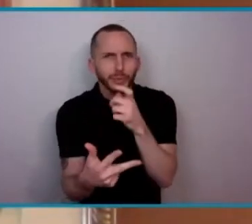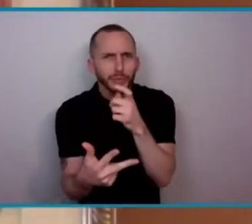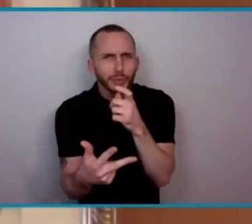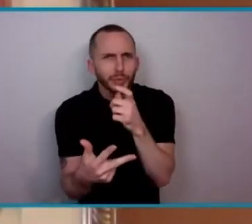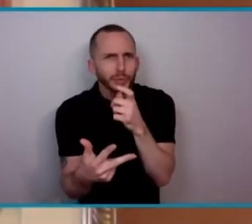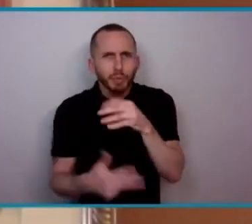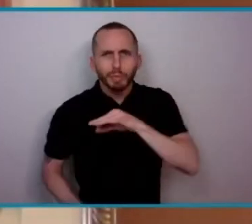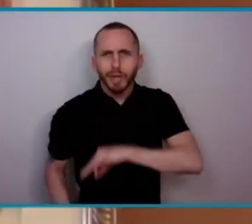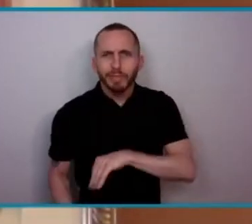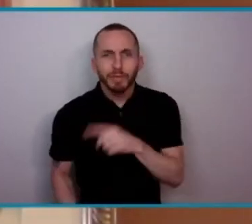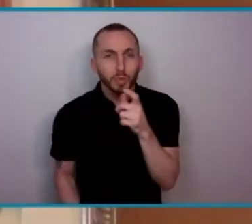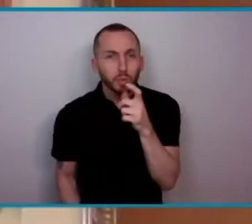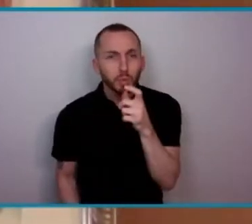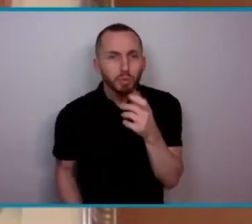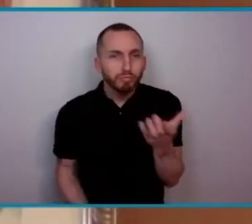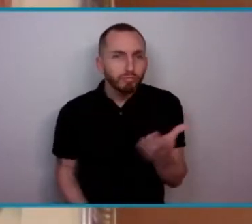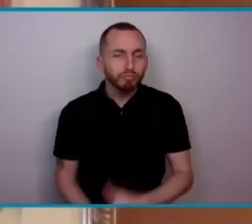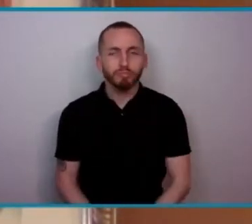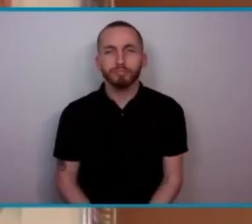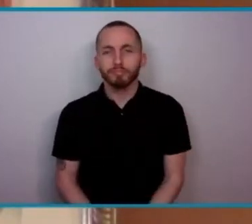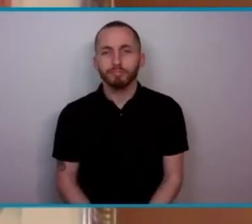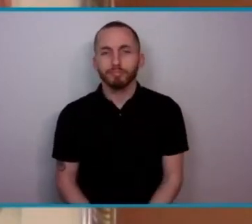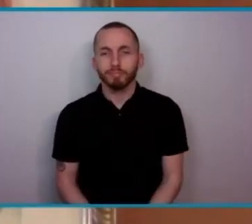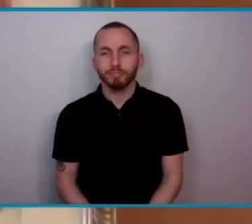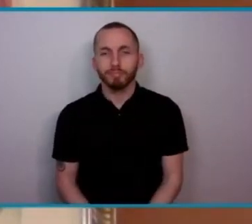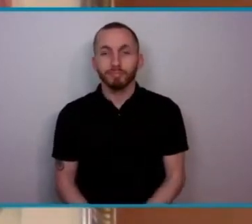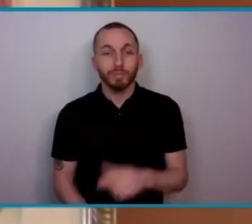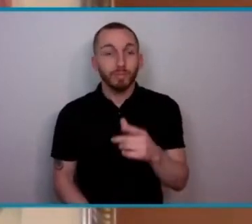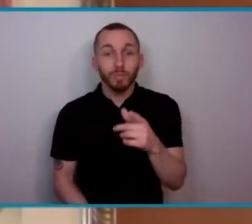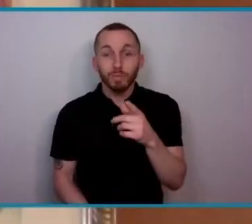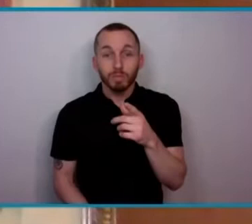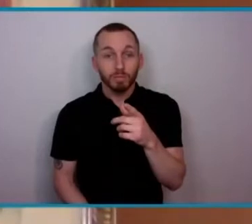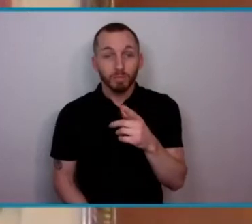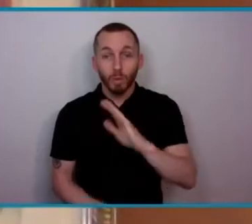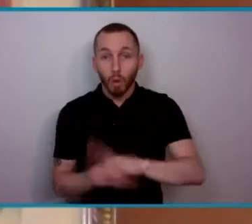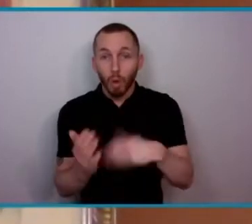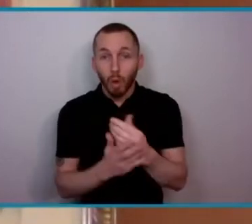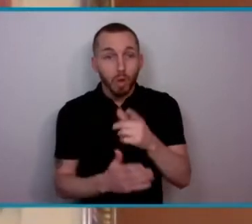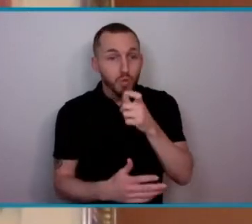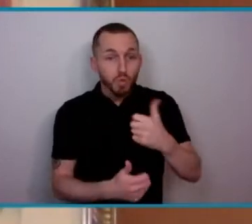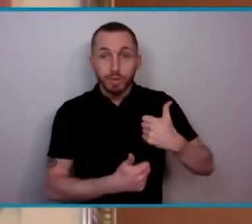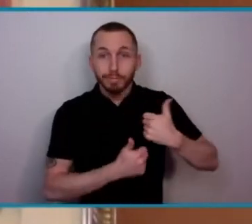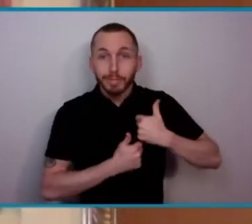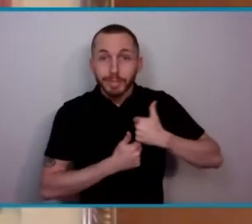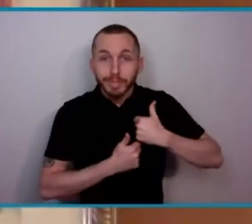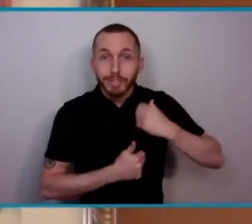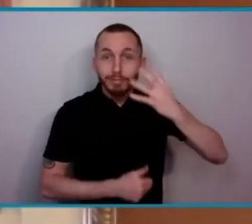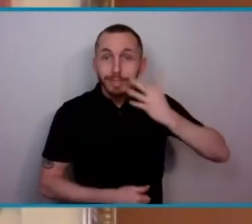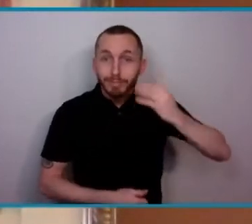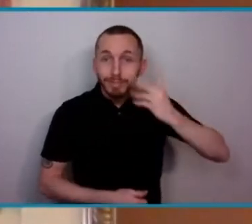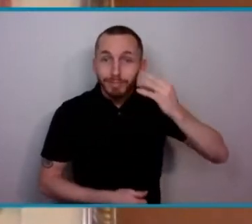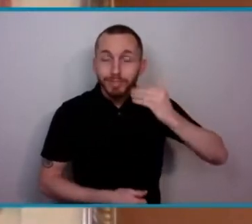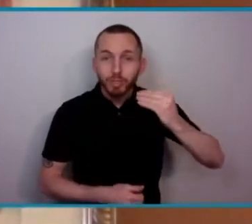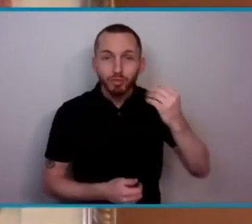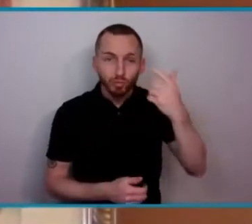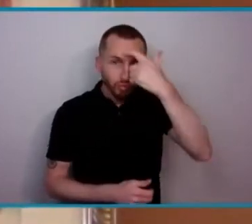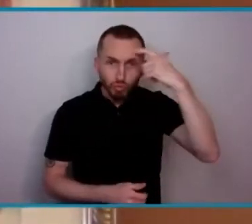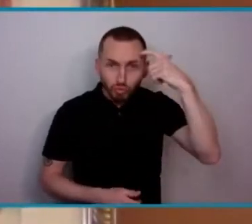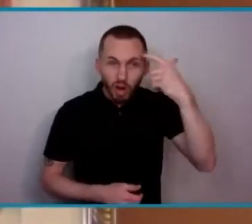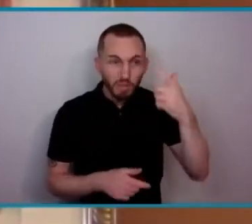Not all military personnel who are experiencing trauma are the same is there something